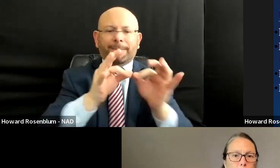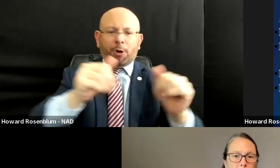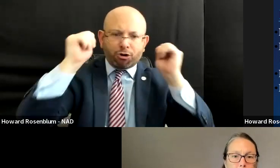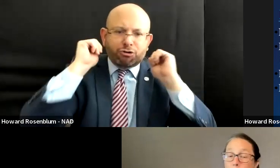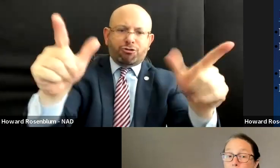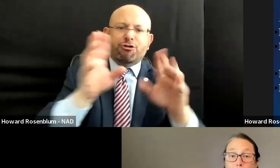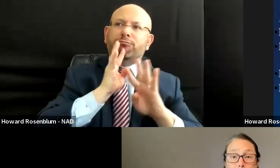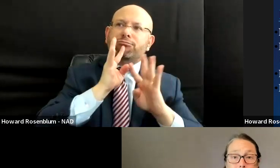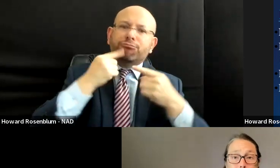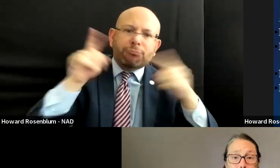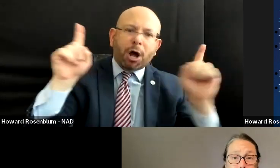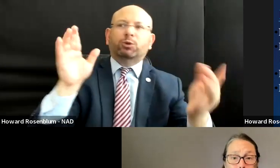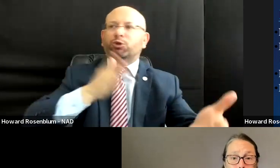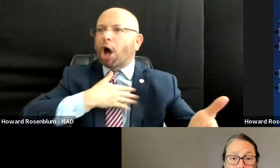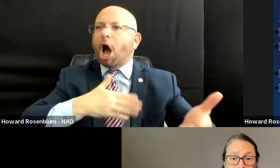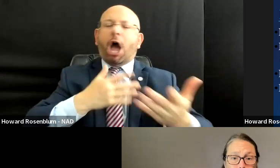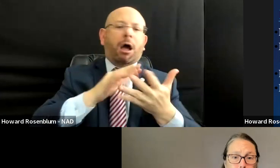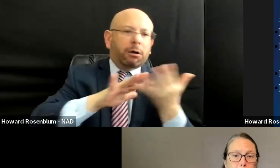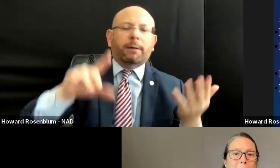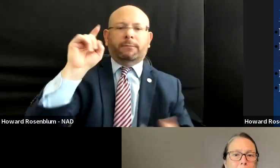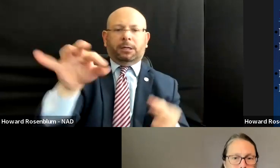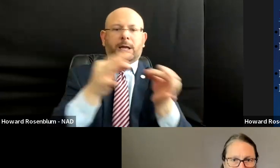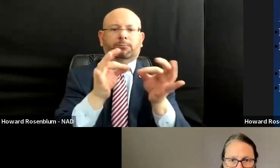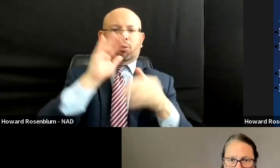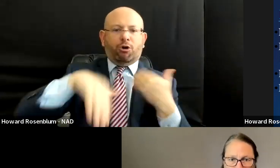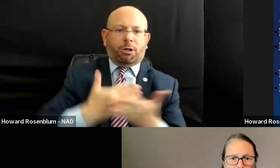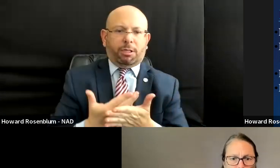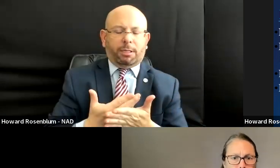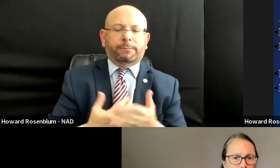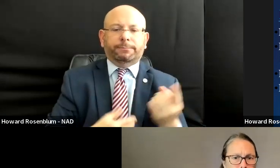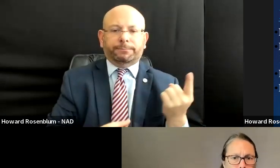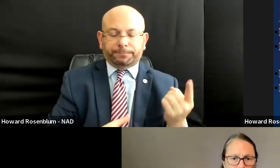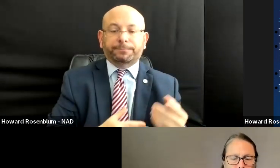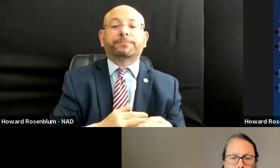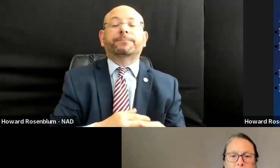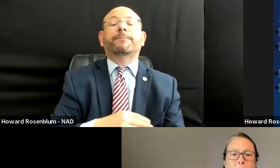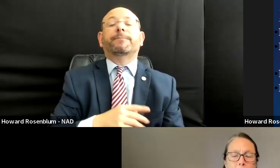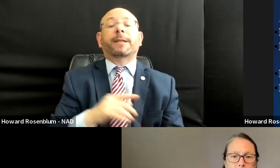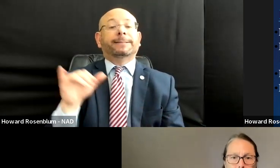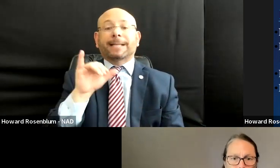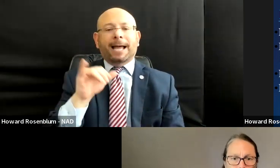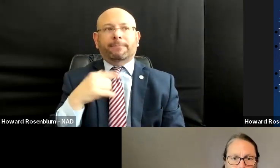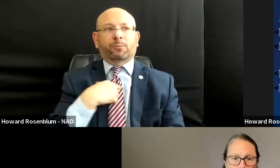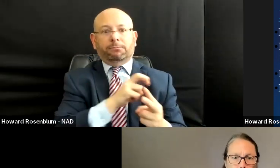won and required that they must have captions from beginning to end on screen throughout the whole game, not